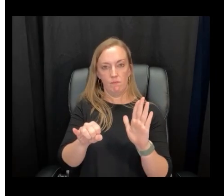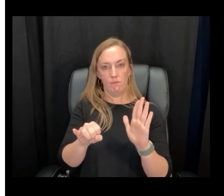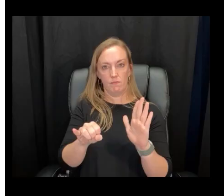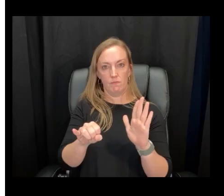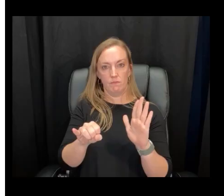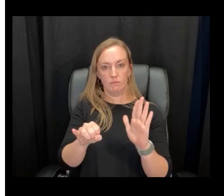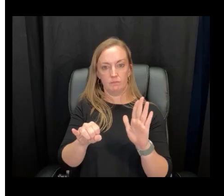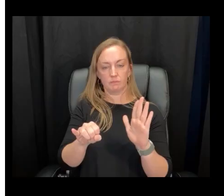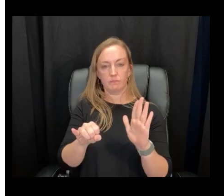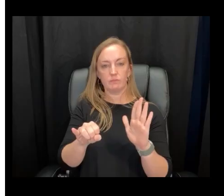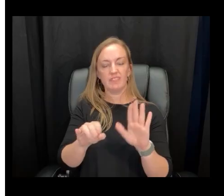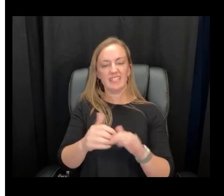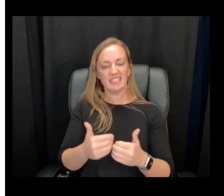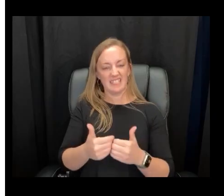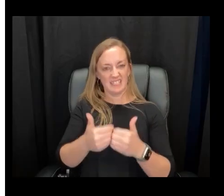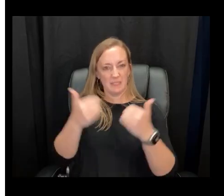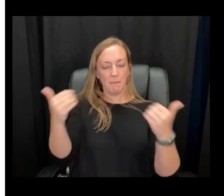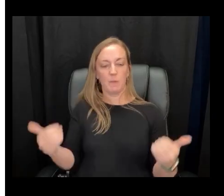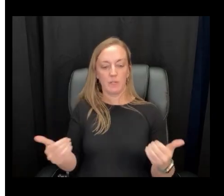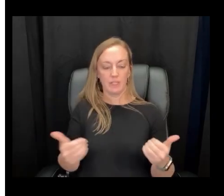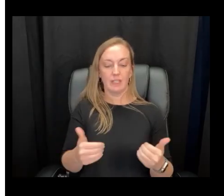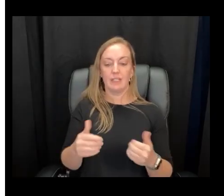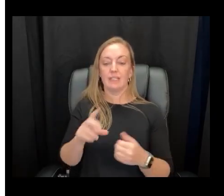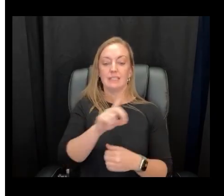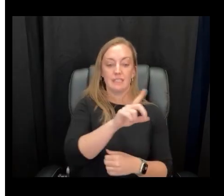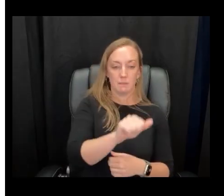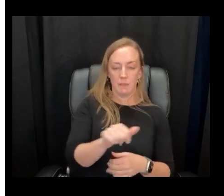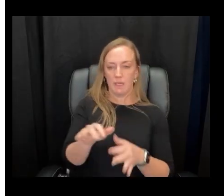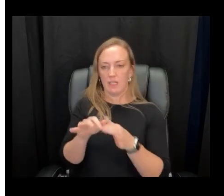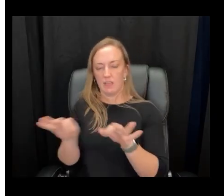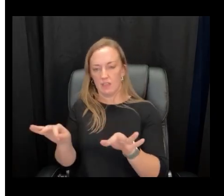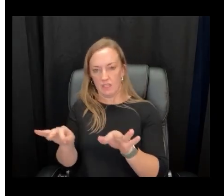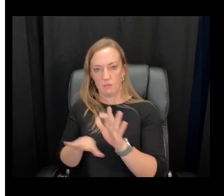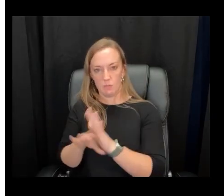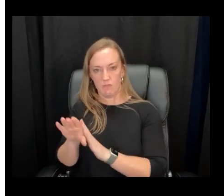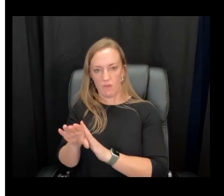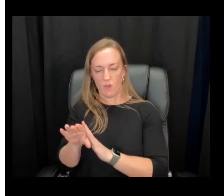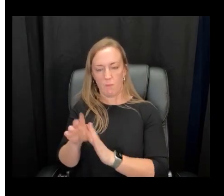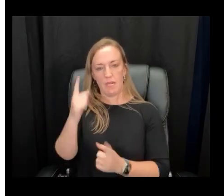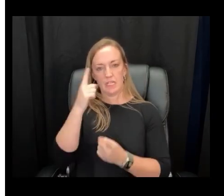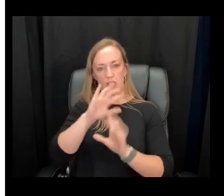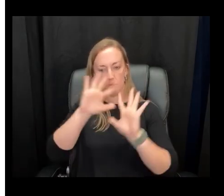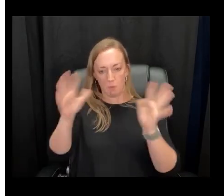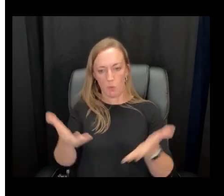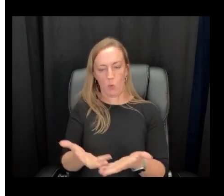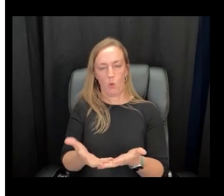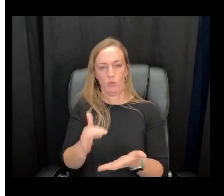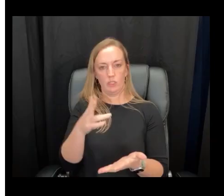and consider the whole child. EL students may receive both EL services and special education